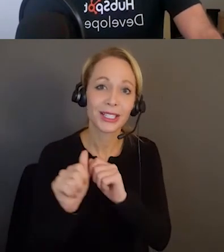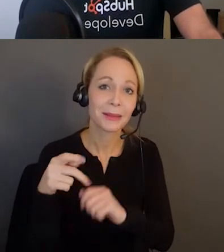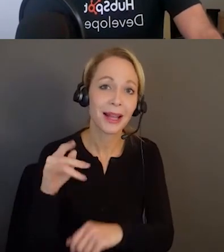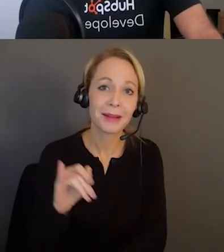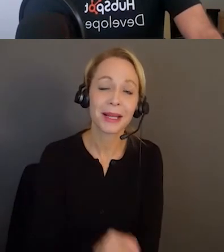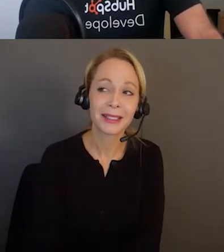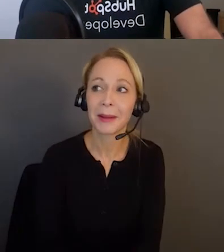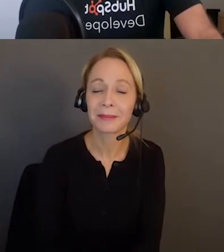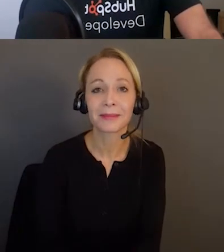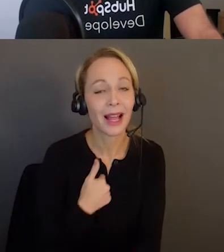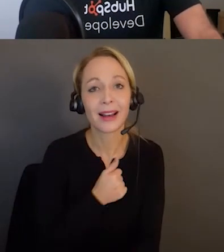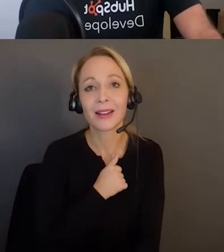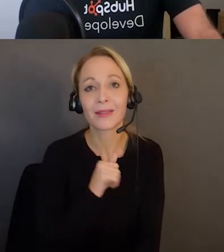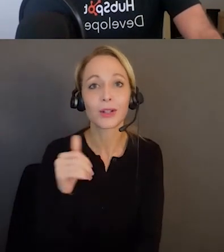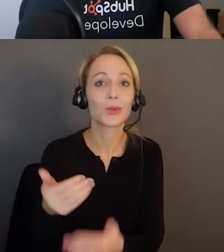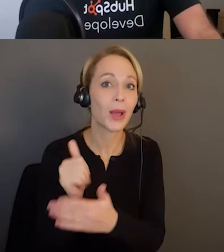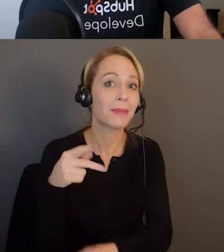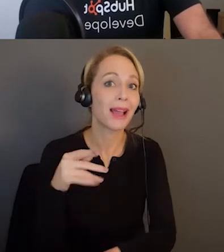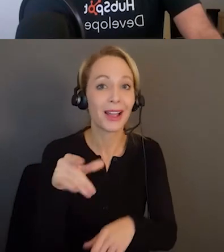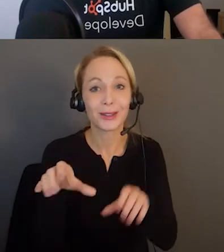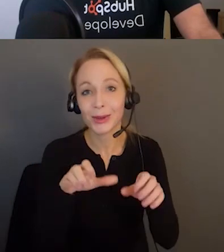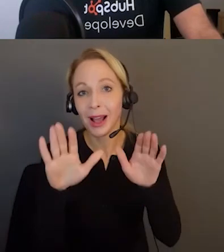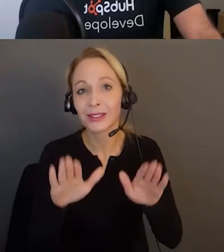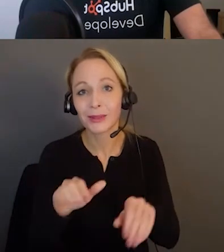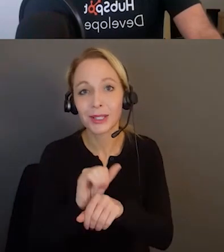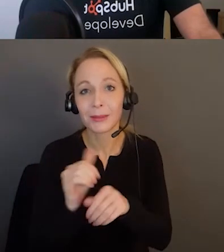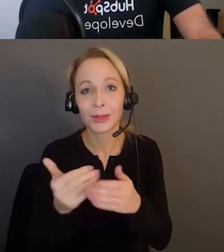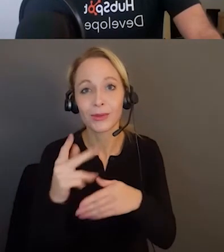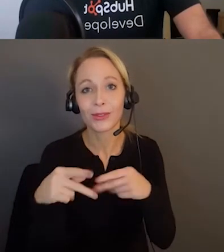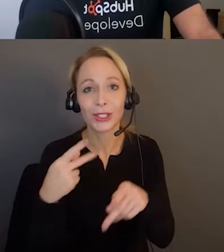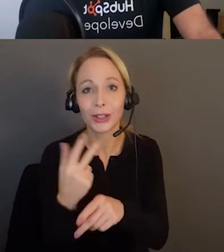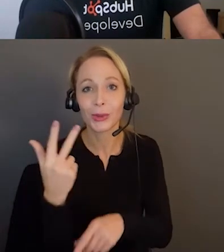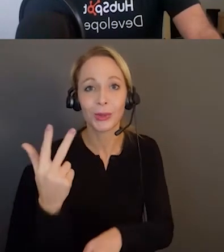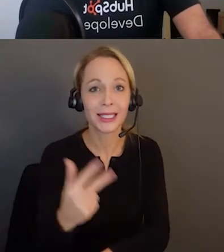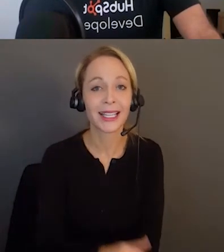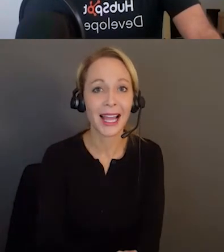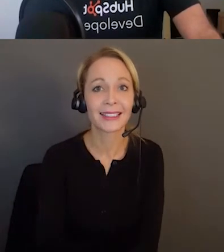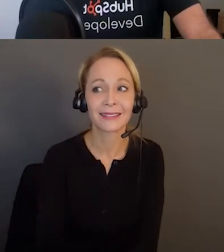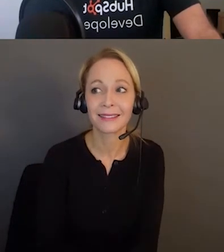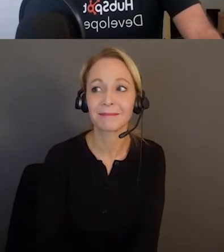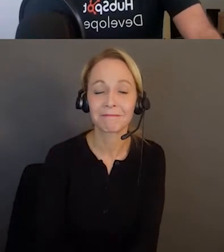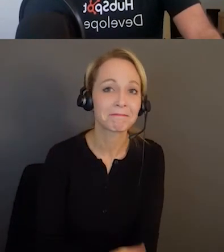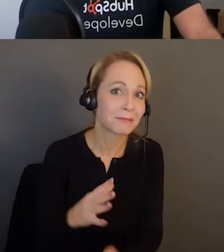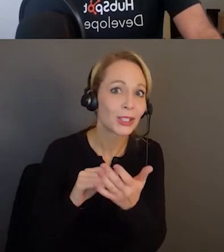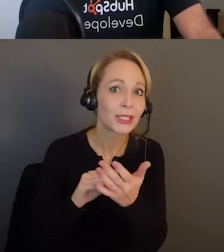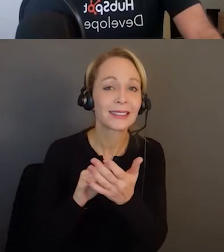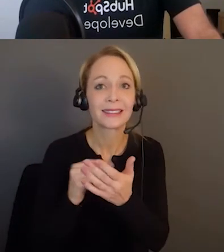I LOVE THE NEW API, YOU GUYS ARE DOING AWESOME JOB ON VERSION 3.